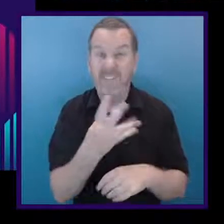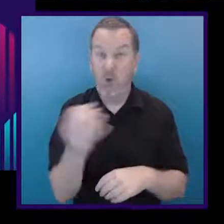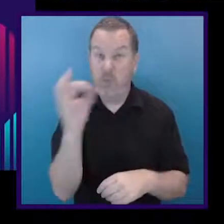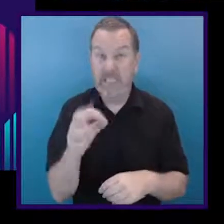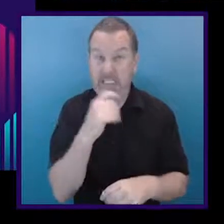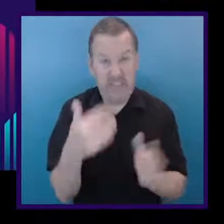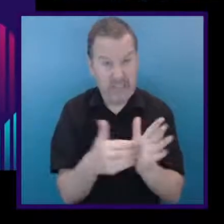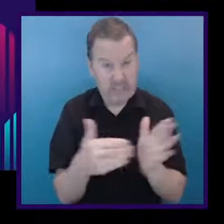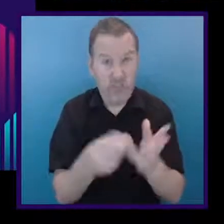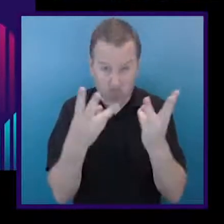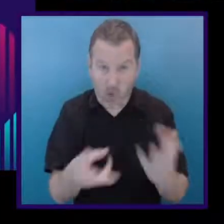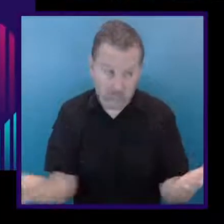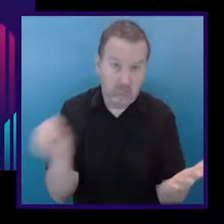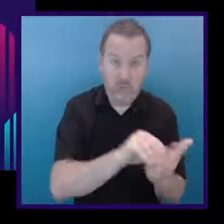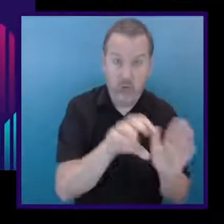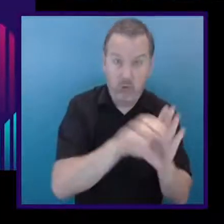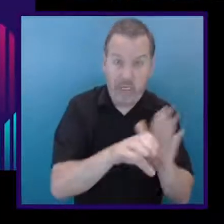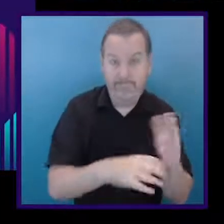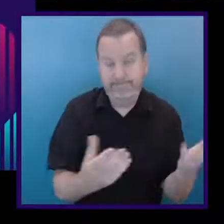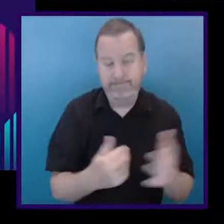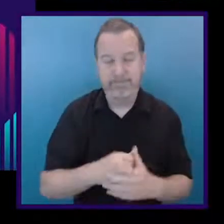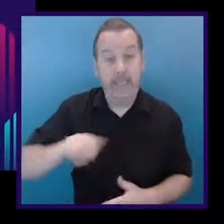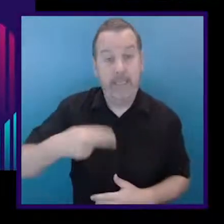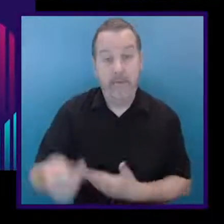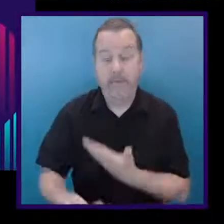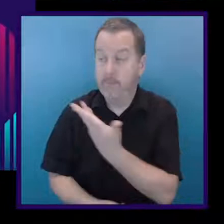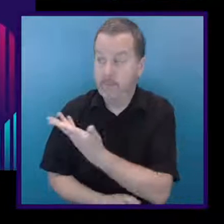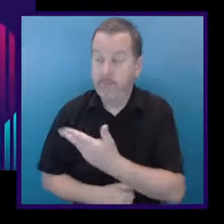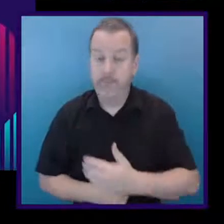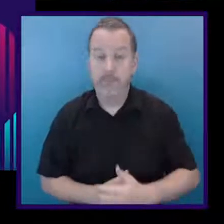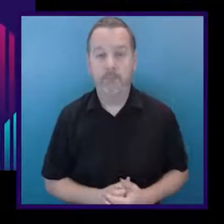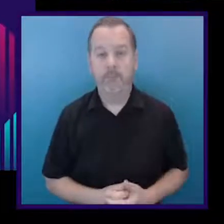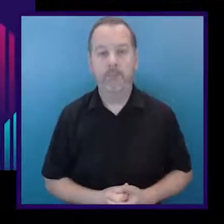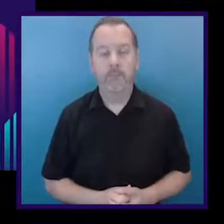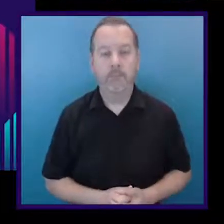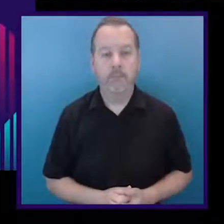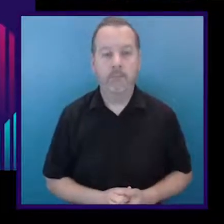Onto the next slide then, we teased this out with our Year nine pupils and our large scale